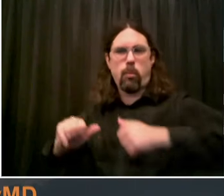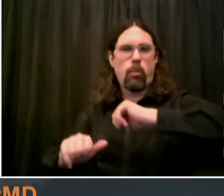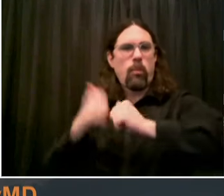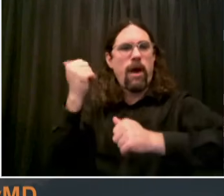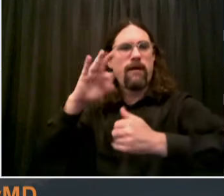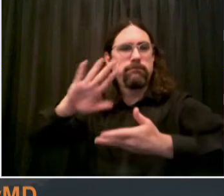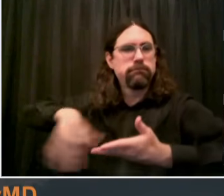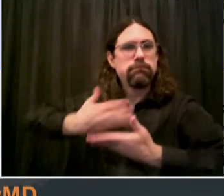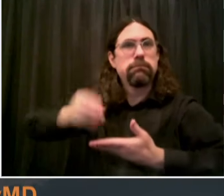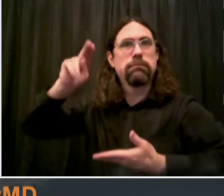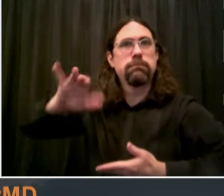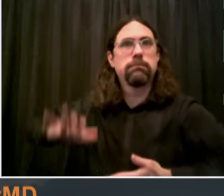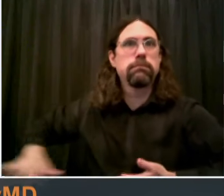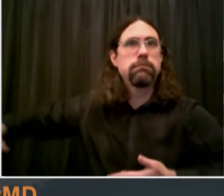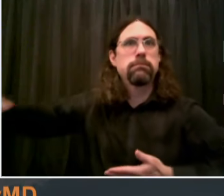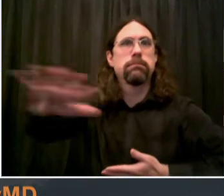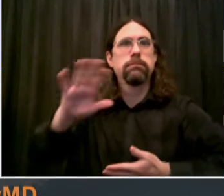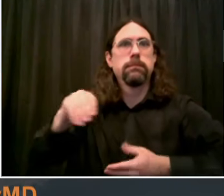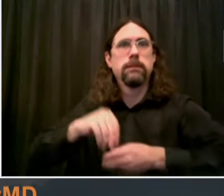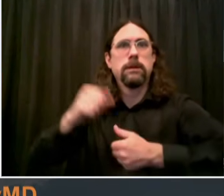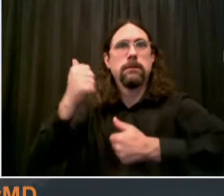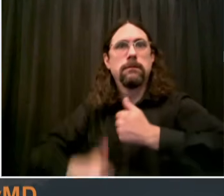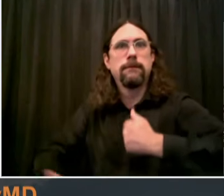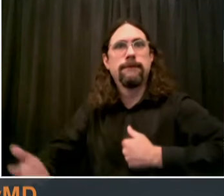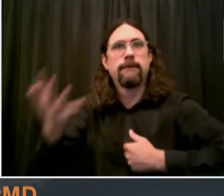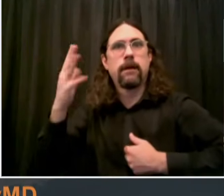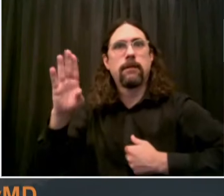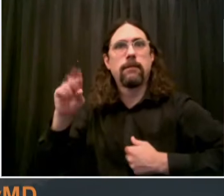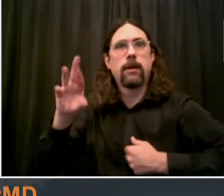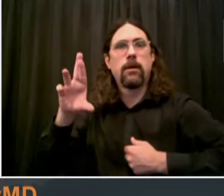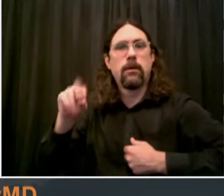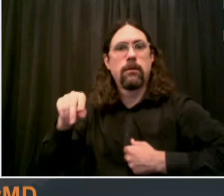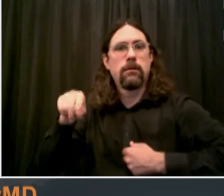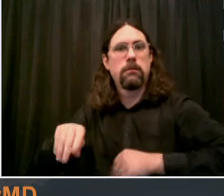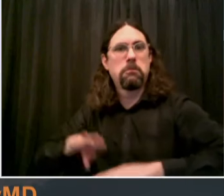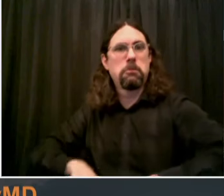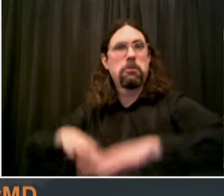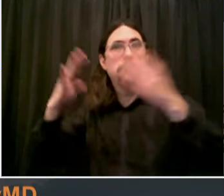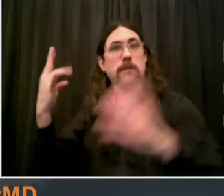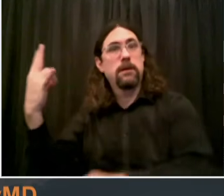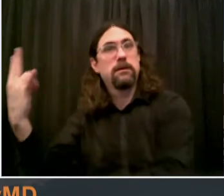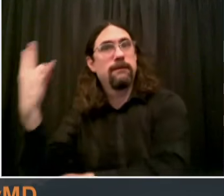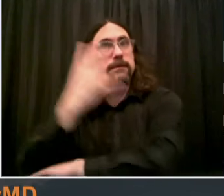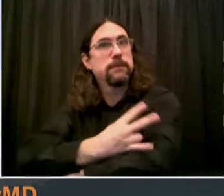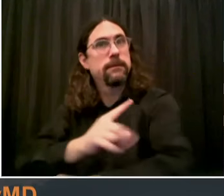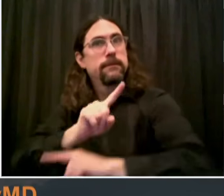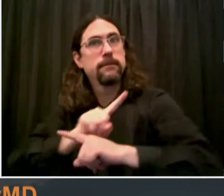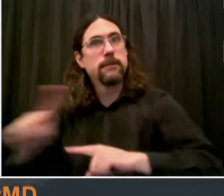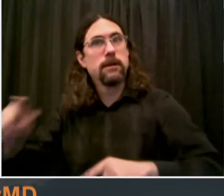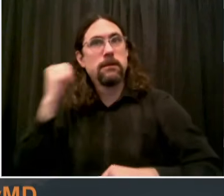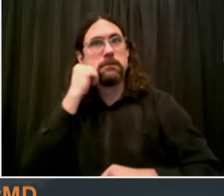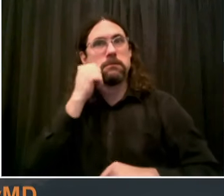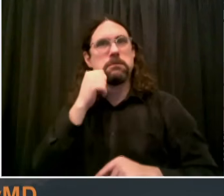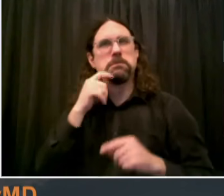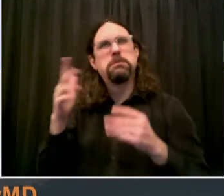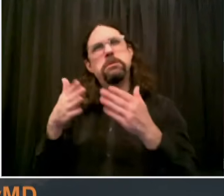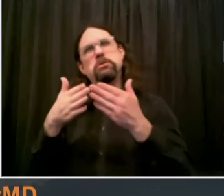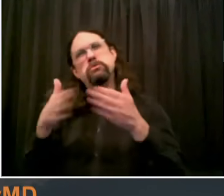SIGHTS. 6,000 MORE TESTS PER DAY. THESE ARE WALK-IN SITES. THEY'RE OPEN SEVEN DAYS A